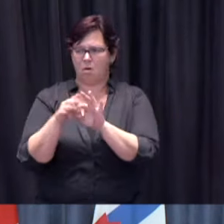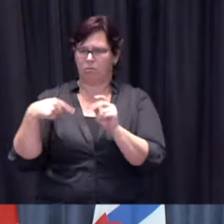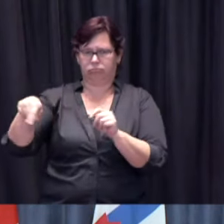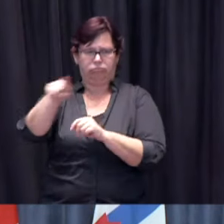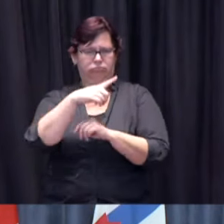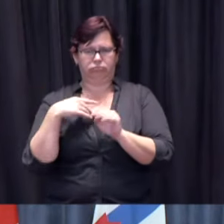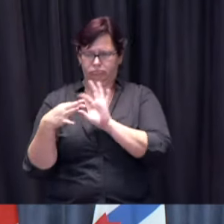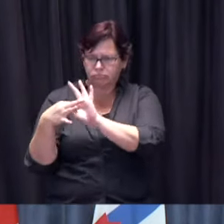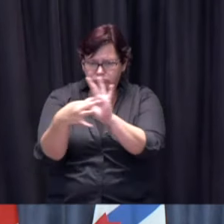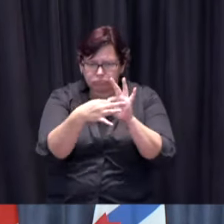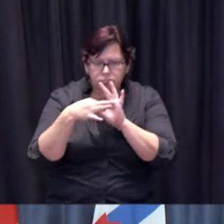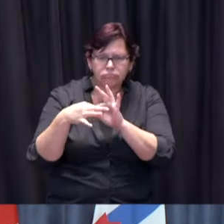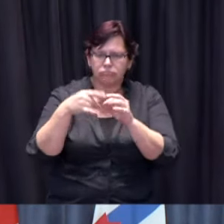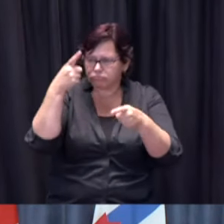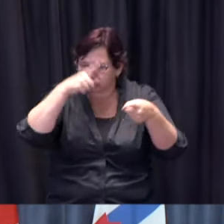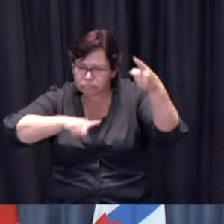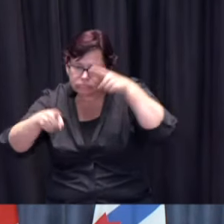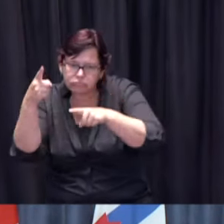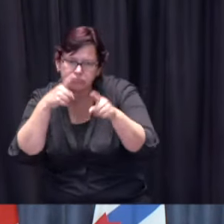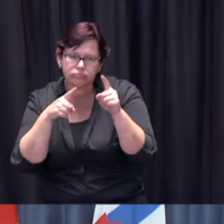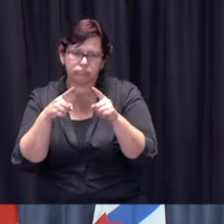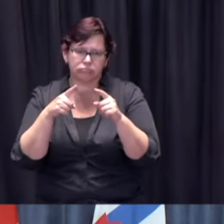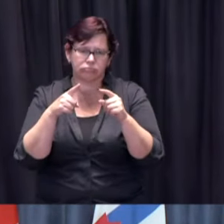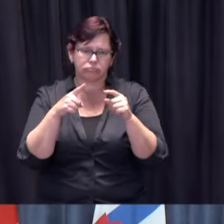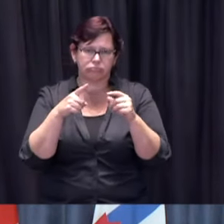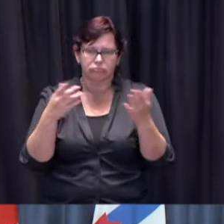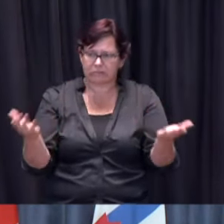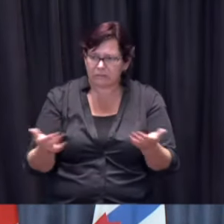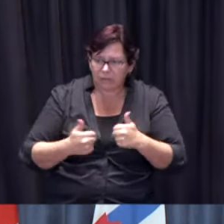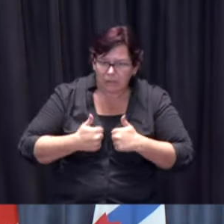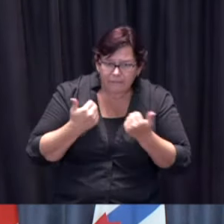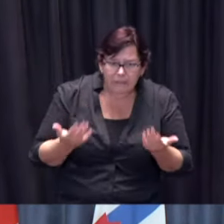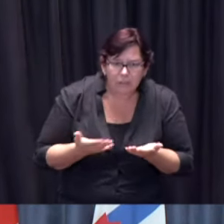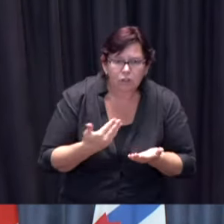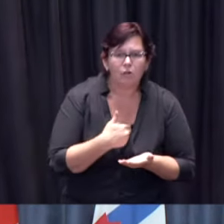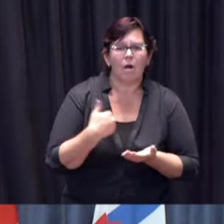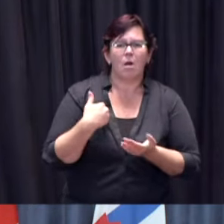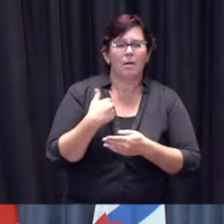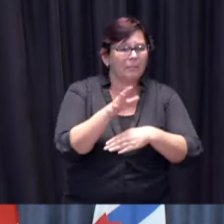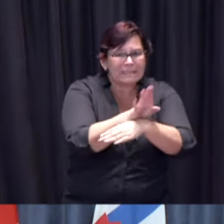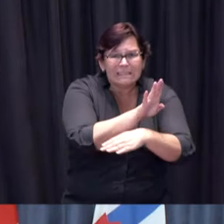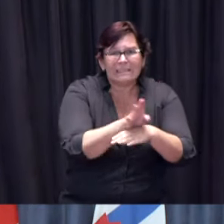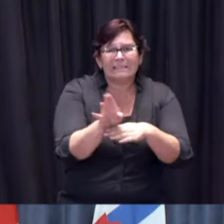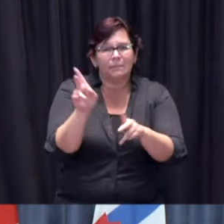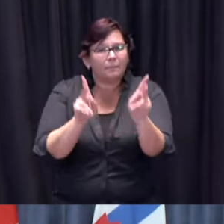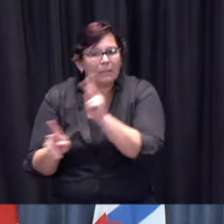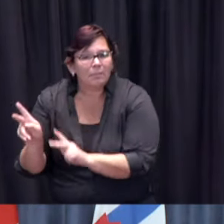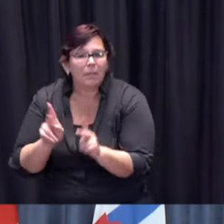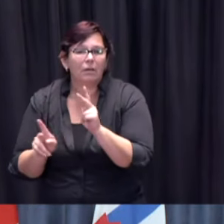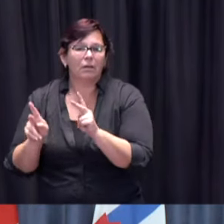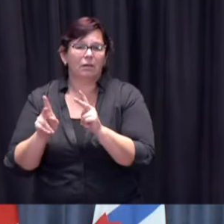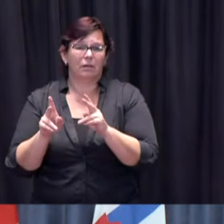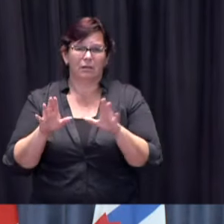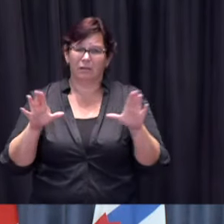all of the Toronto residents and the businesses have actually been very active and I've been